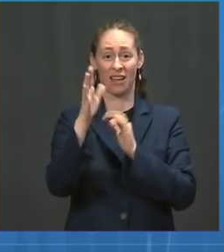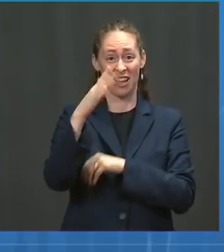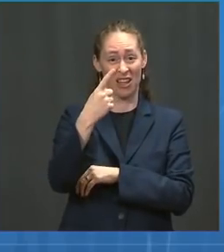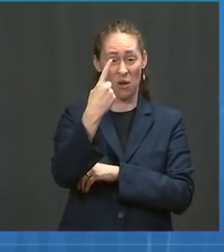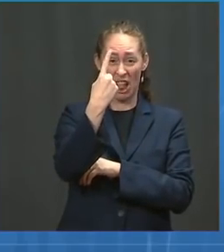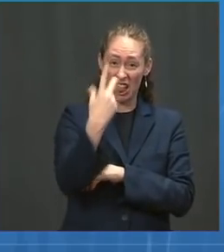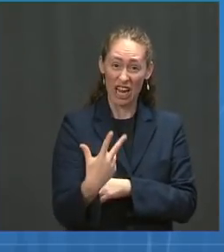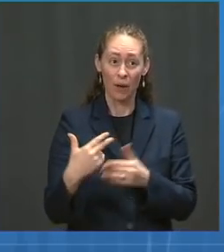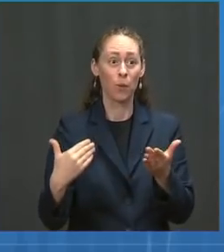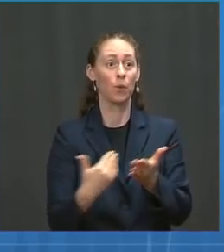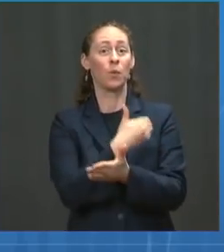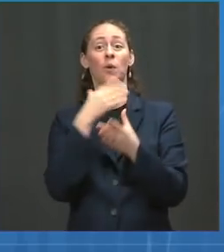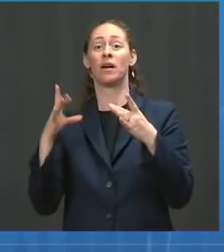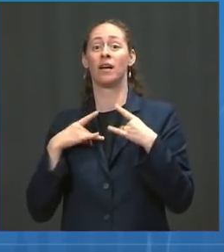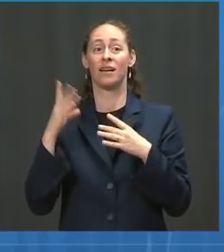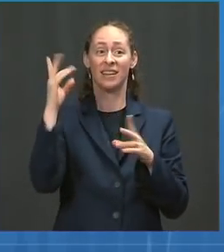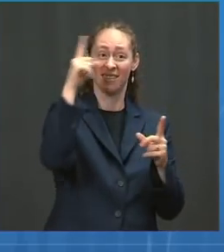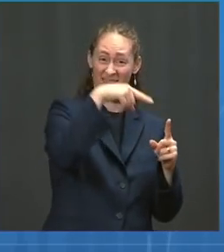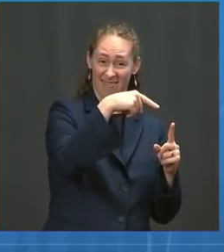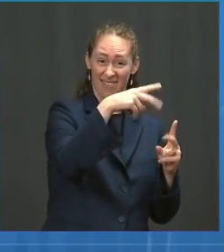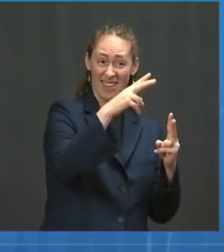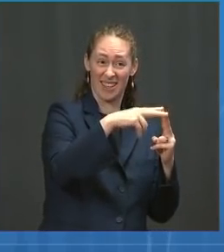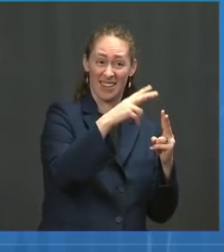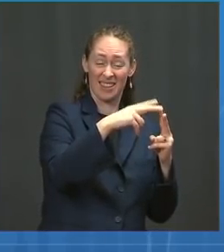and more than one third of new hospitalizations nationwide.